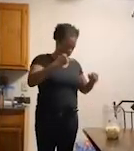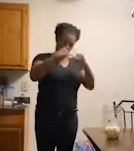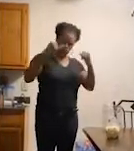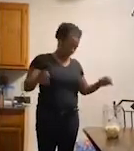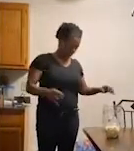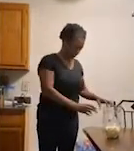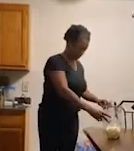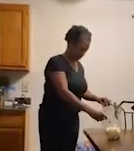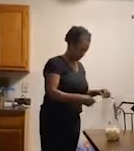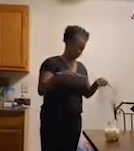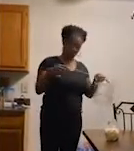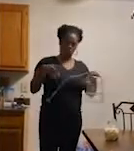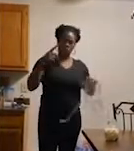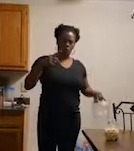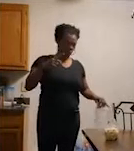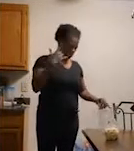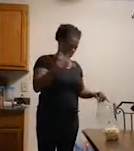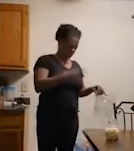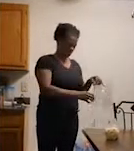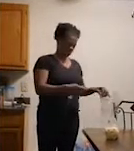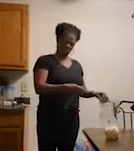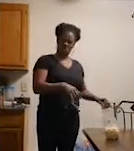sort of a container with string around it.